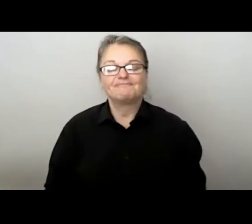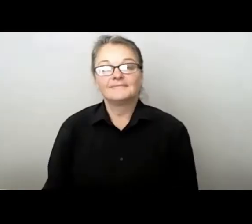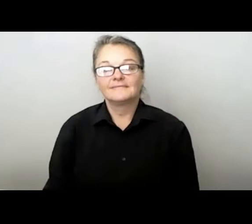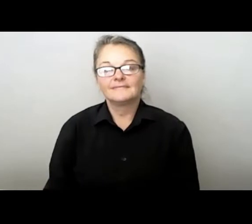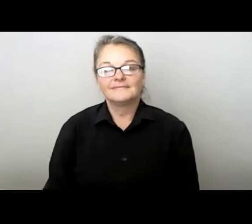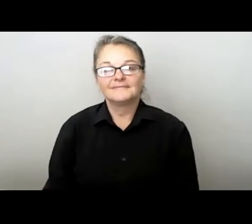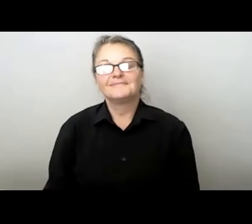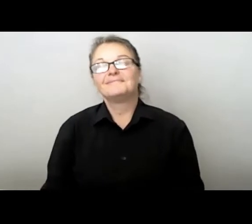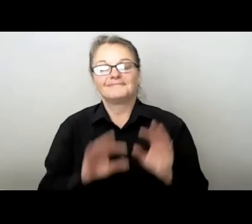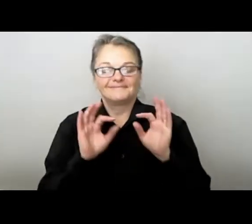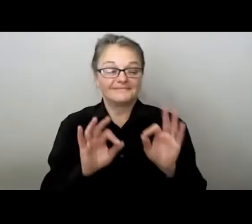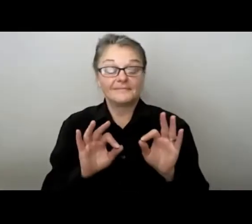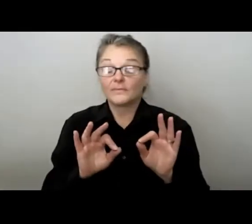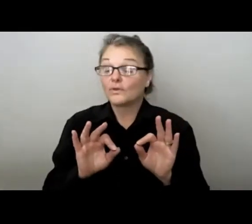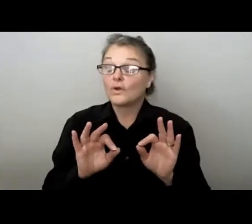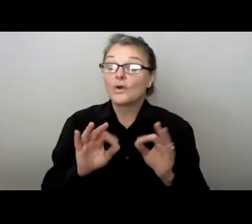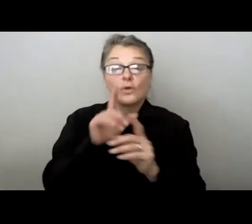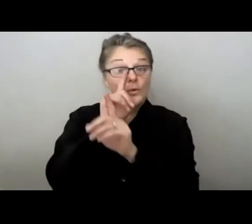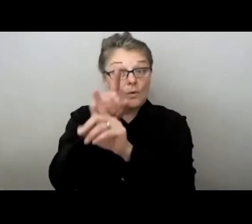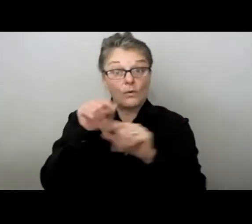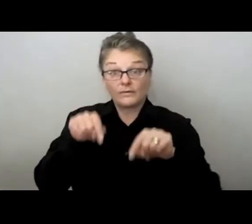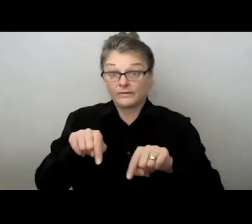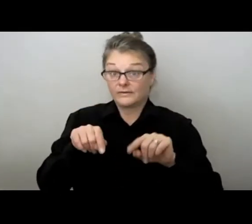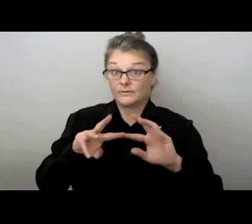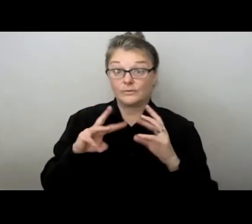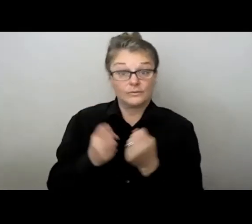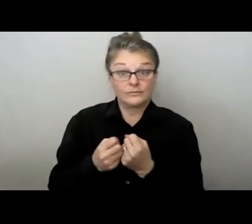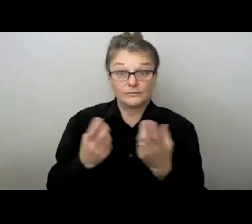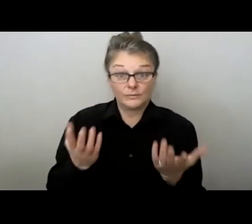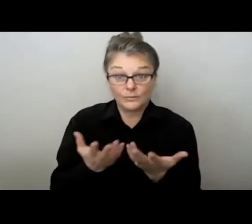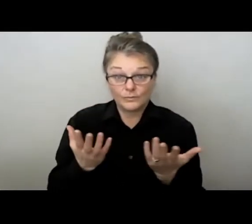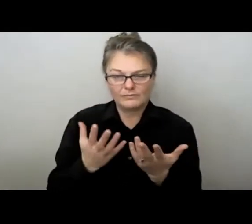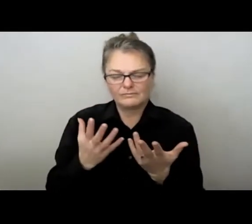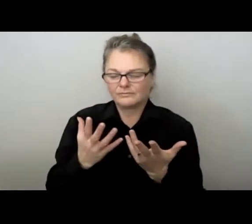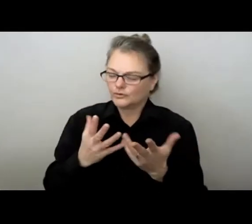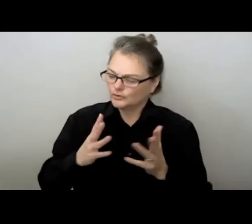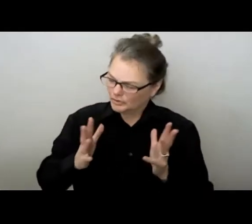PROMOTE A SOLID UNDERSTANDING OF DISABILITY RIGHTS IN EMPLOYMENT.